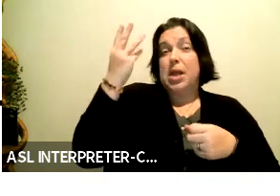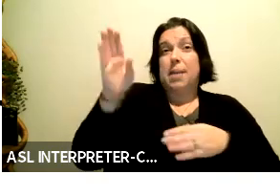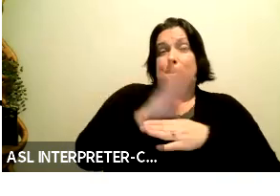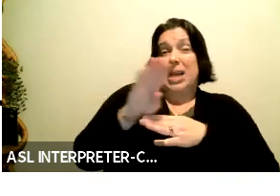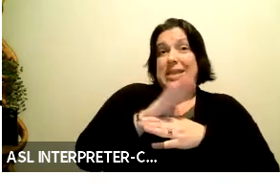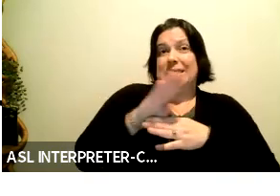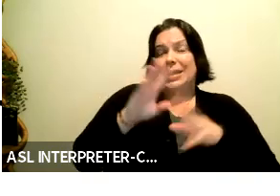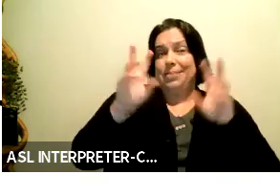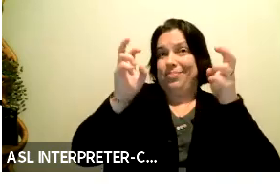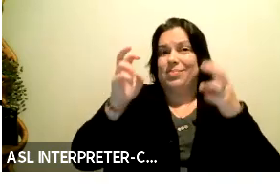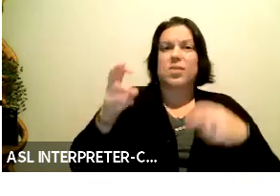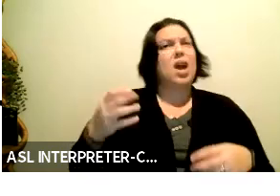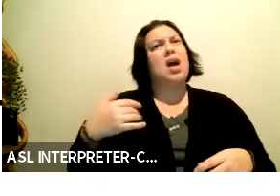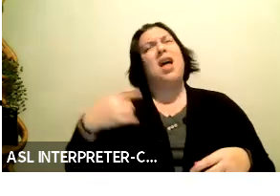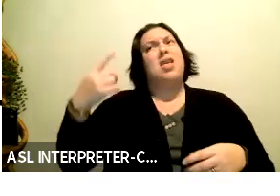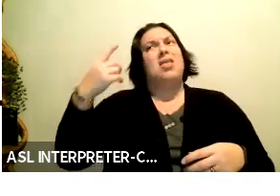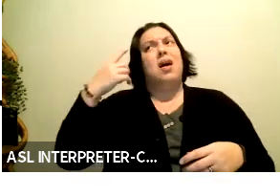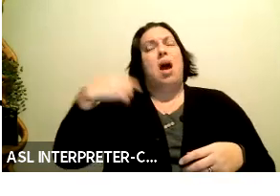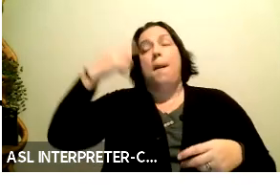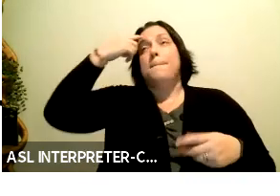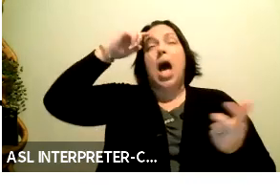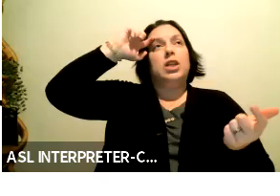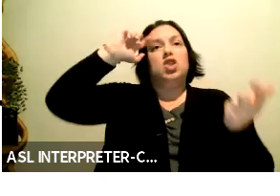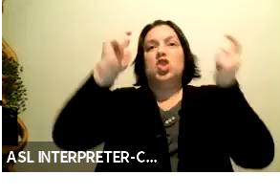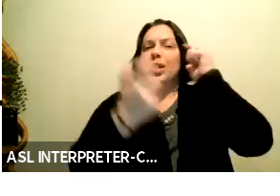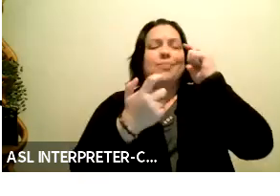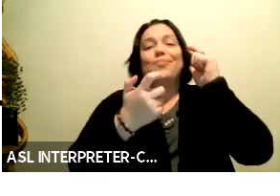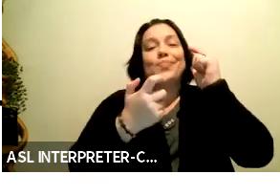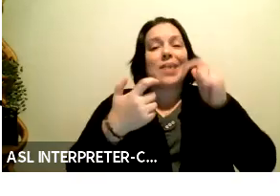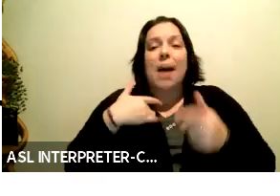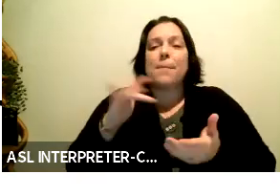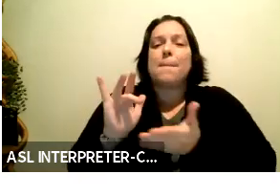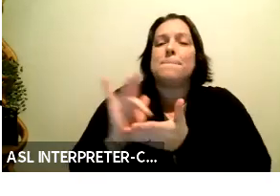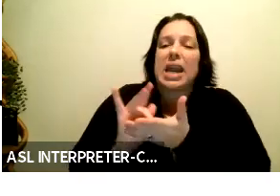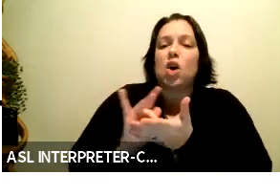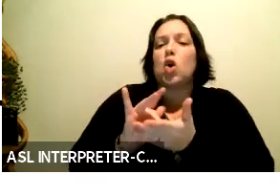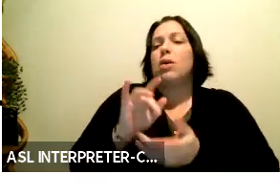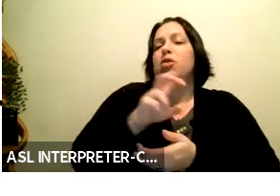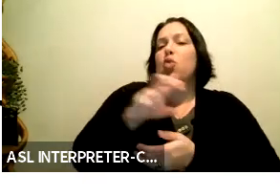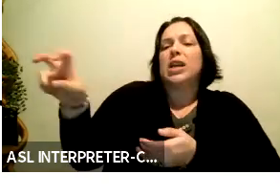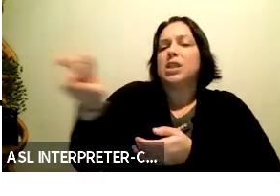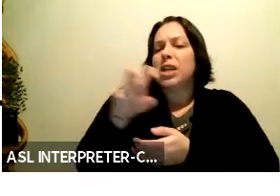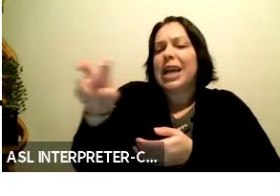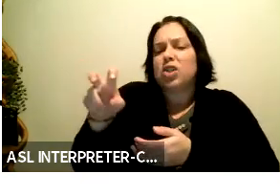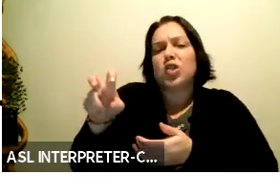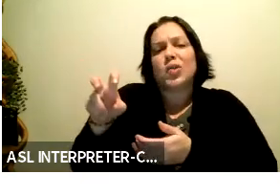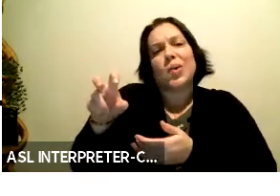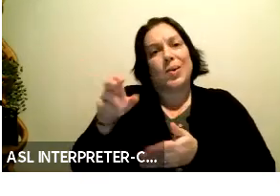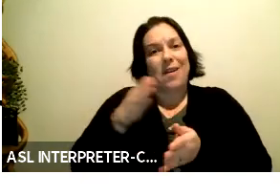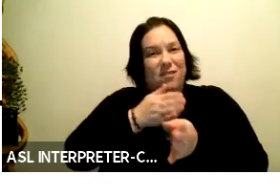actually in the medical transportation business. I am a resource during emergencies and disasters and